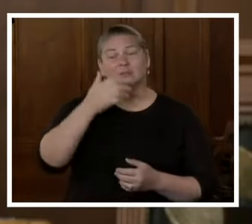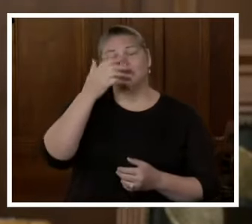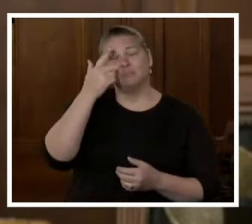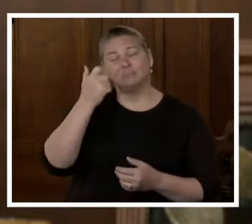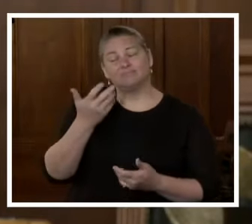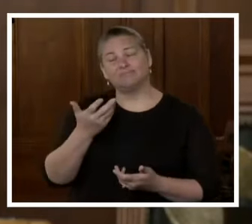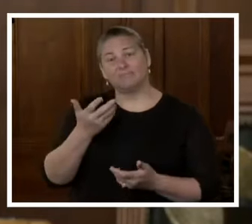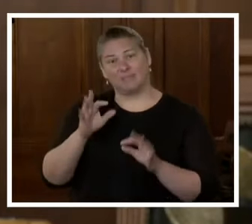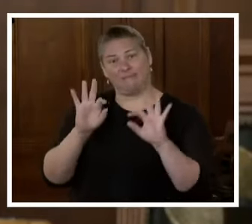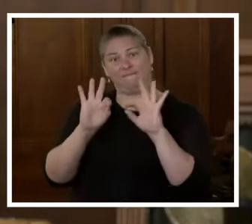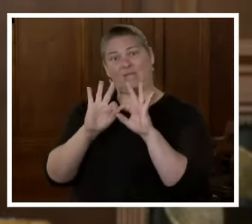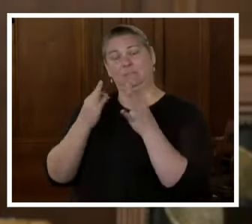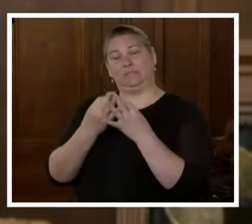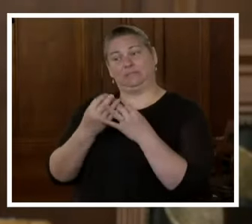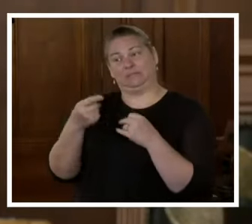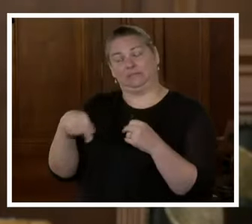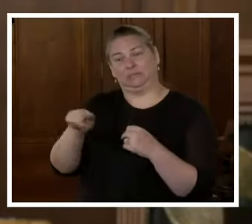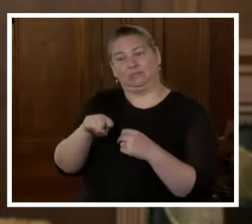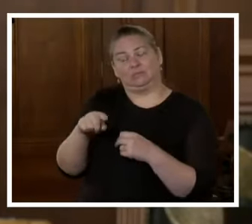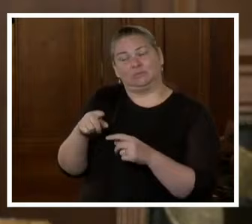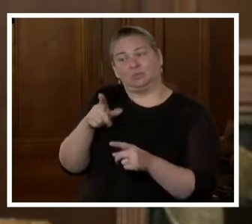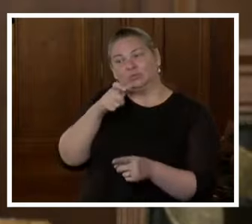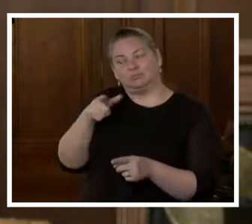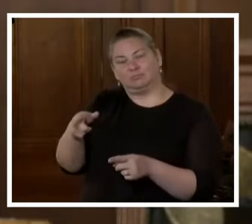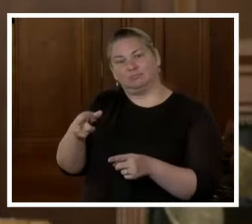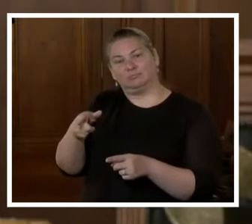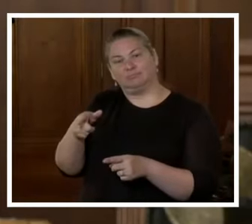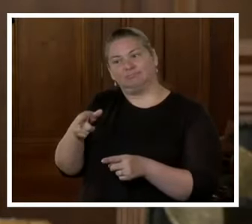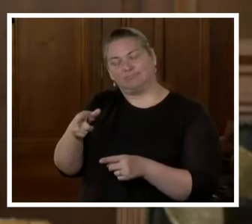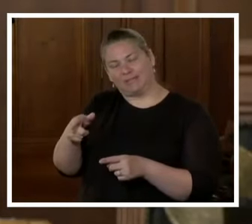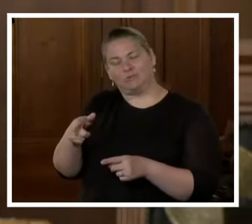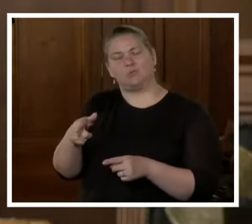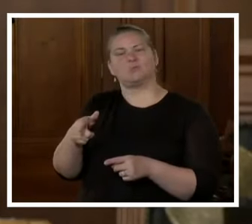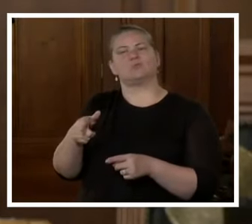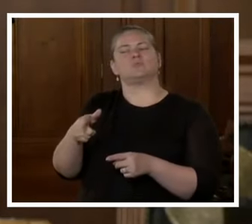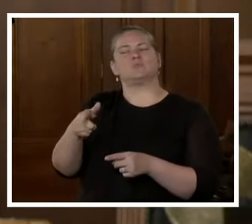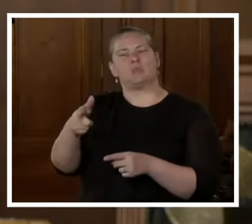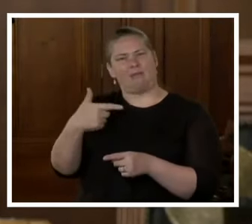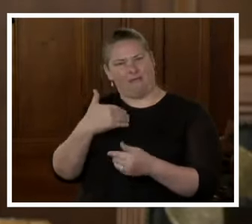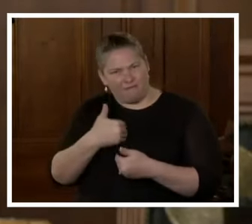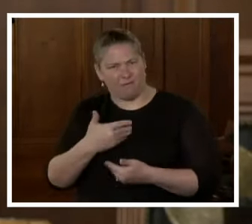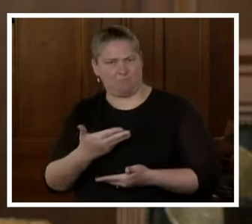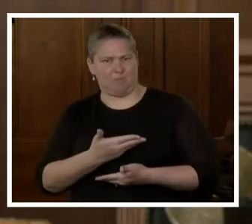SERIOUS AND DANGEROUS DISEASE WHICH LEADS NEE TO MY FINAL POINT, AND MY HEART GOES OUT TO